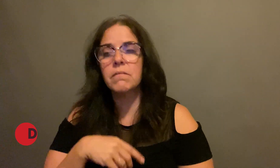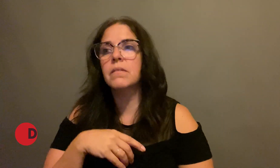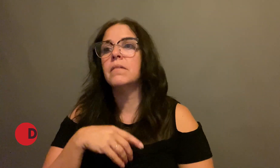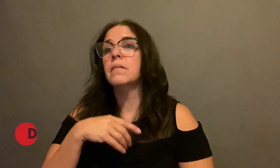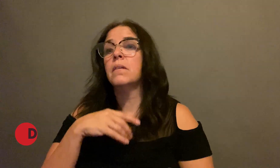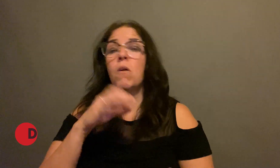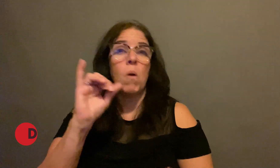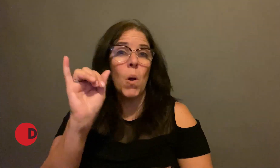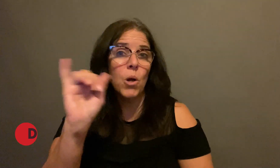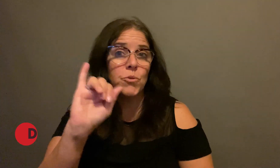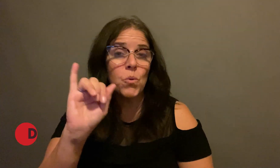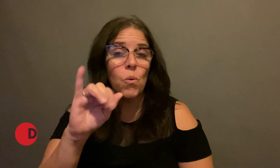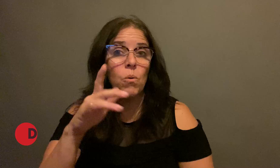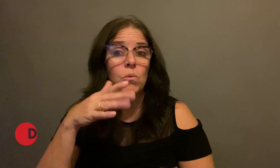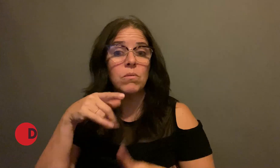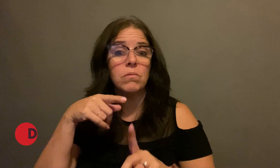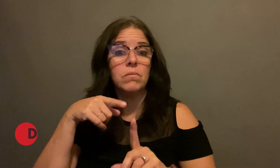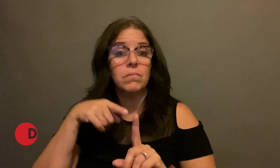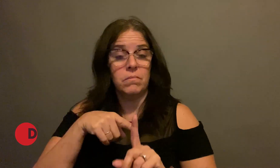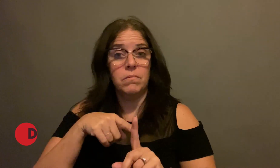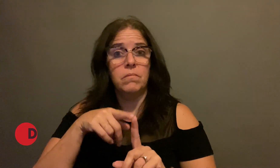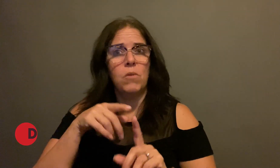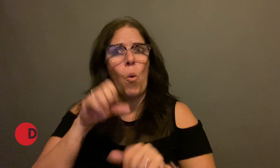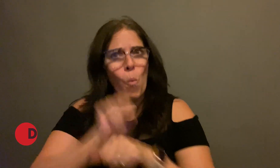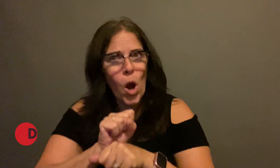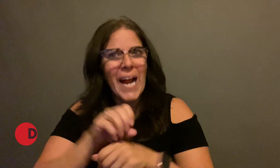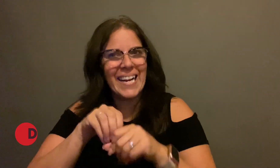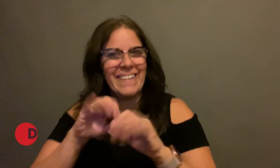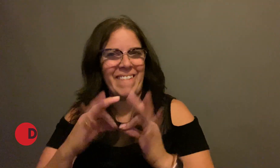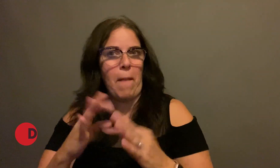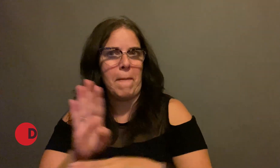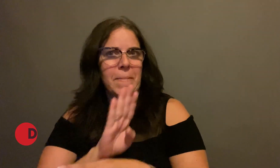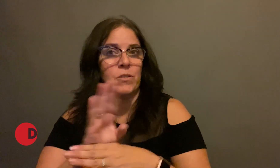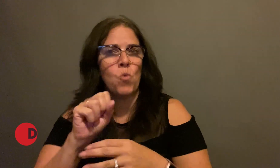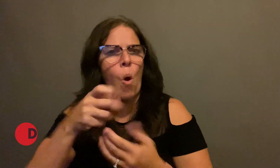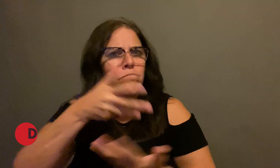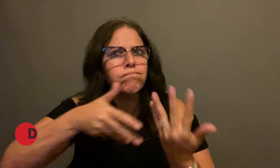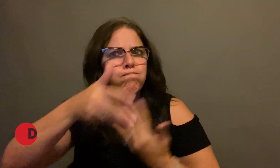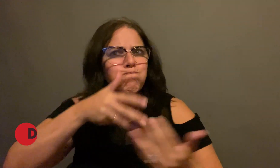the only hearing member and considering that she works in the family business